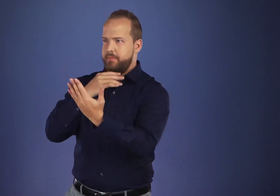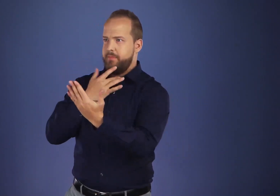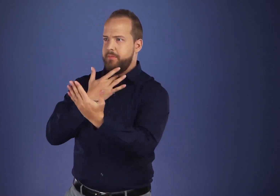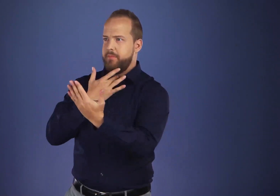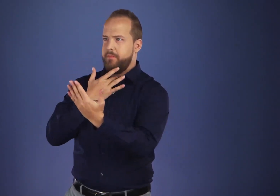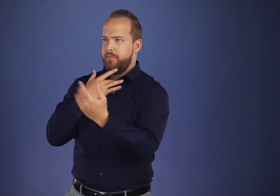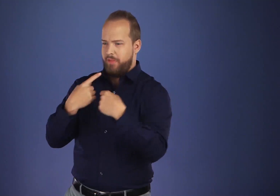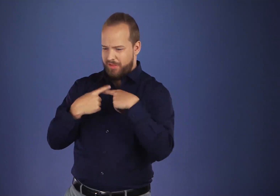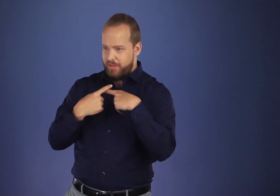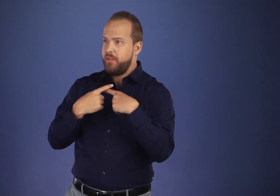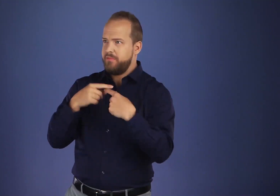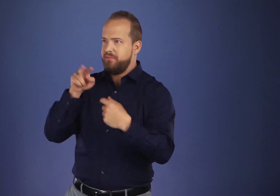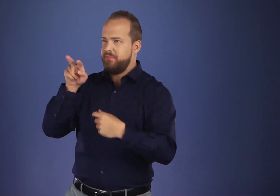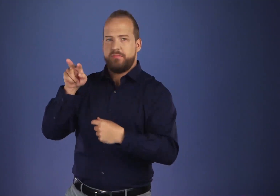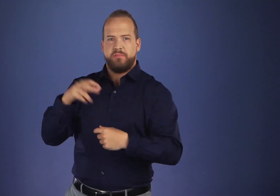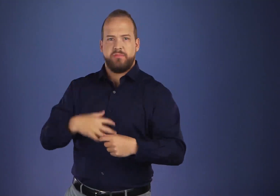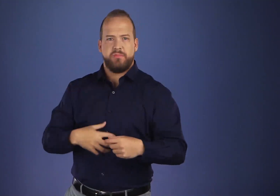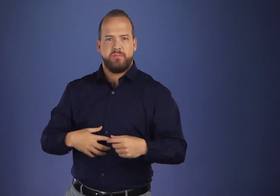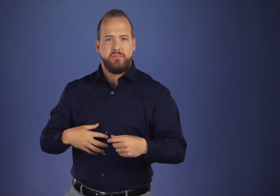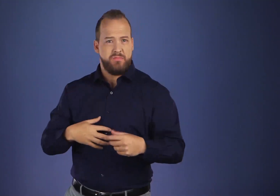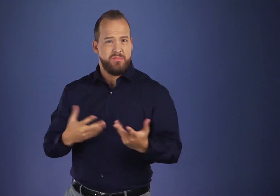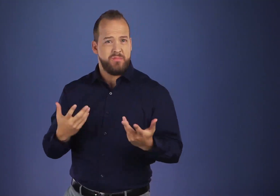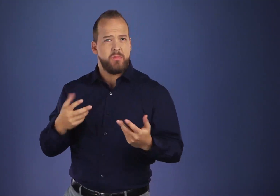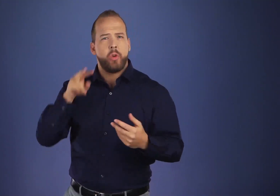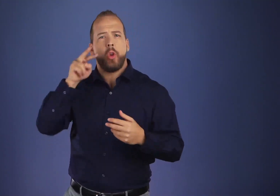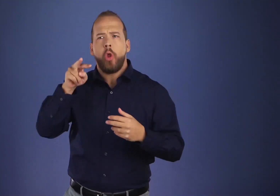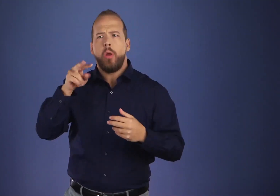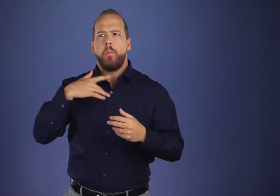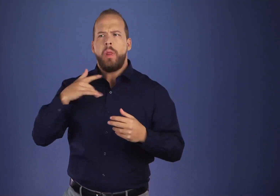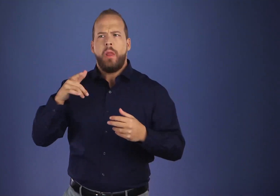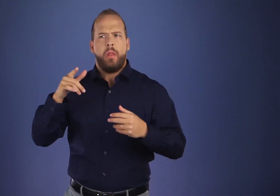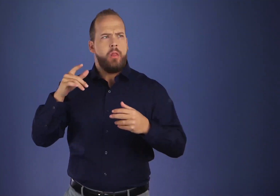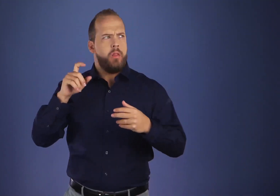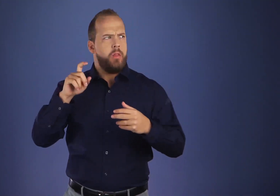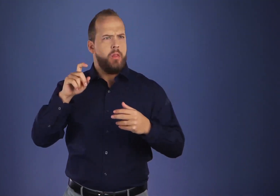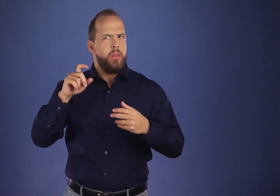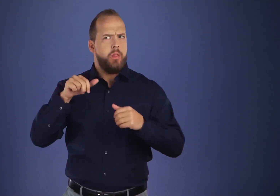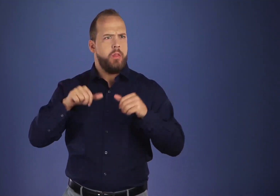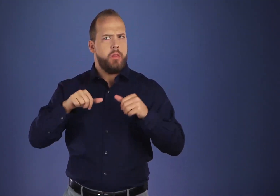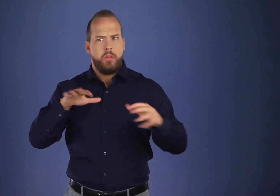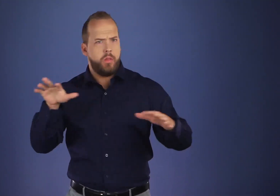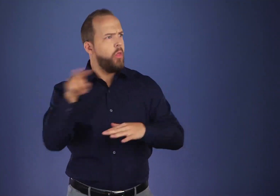he might first take a look at the results normal people are getting from self-sufficiency.